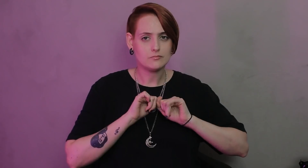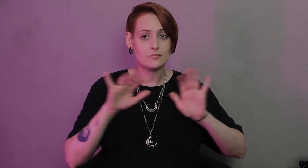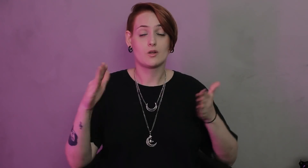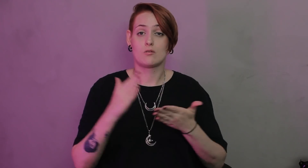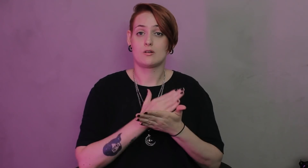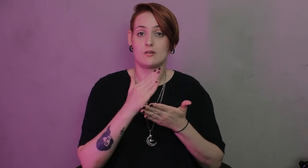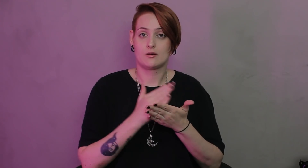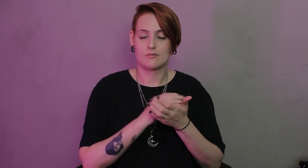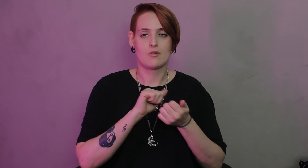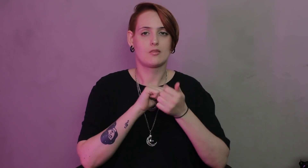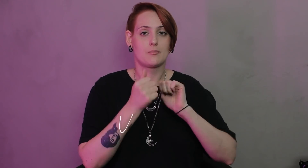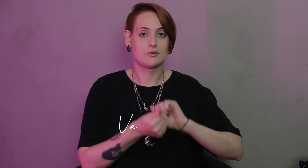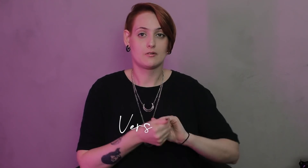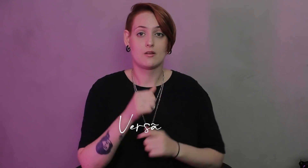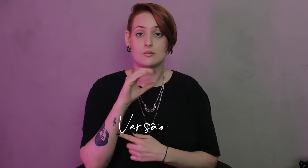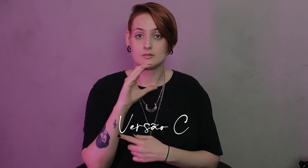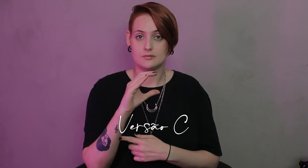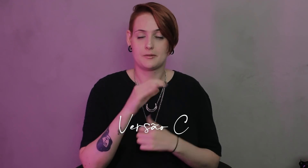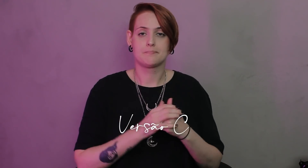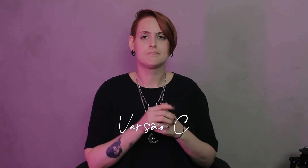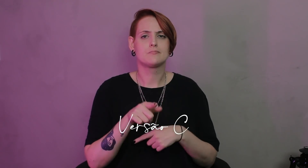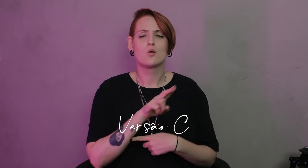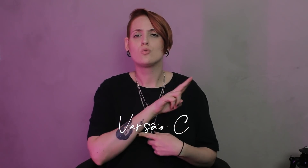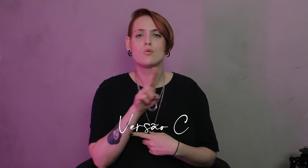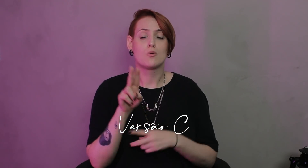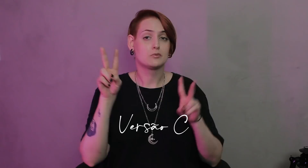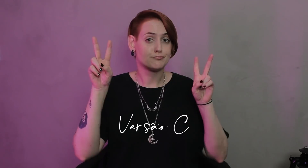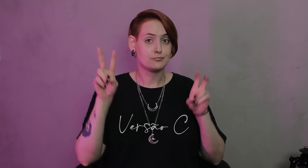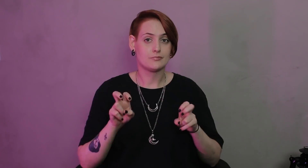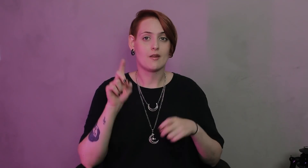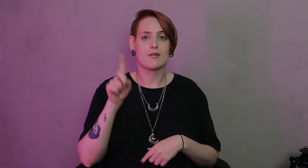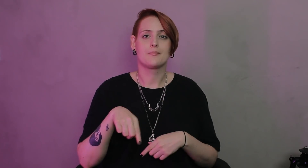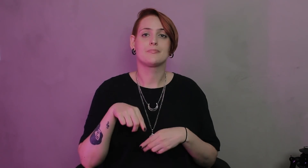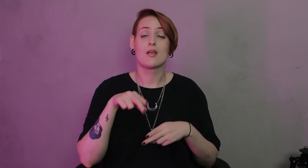the C version of the diary was released, titled